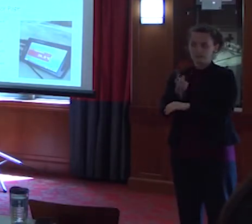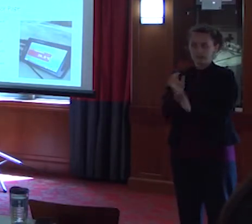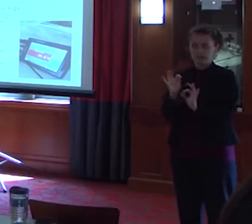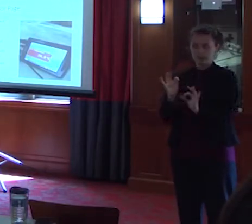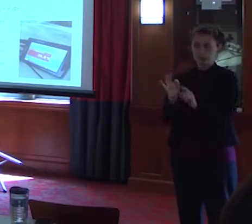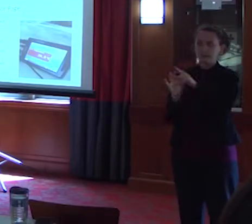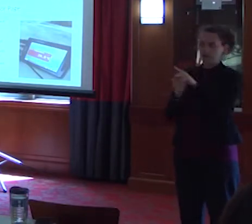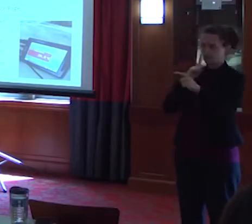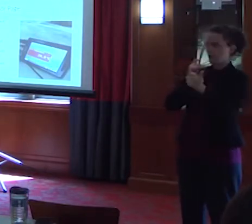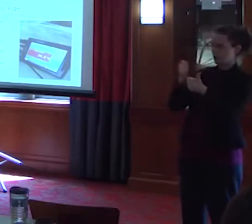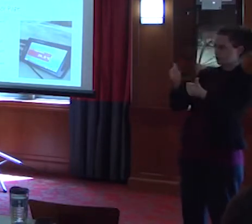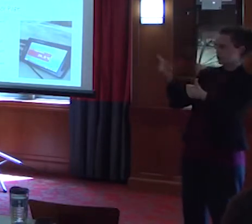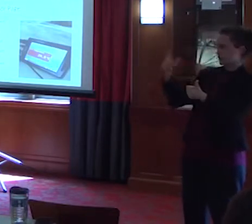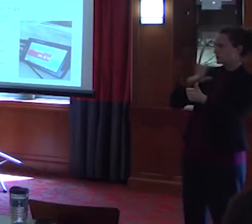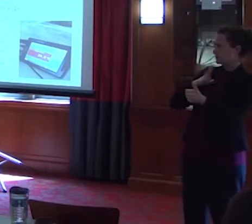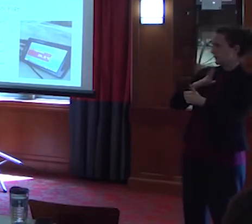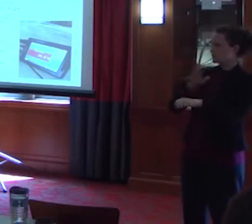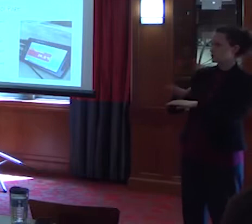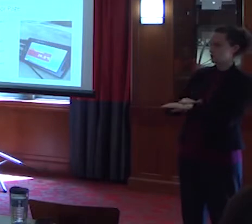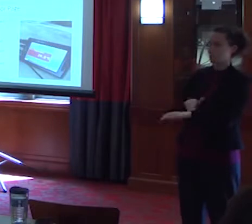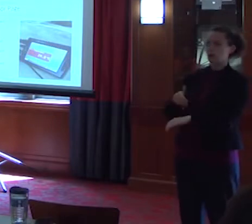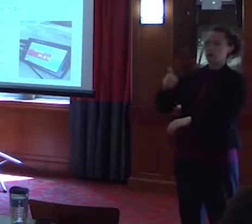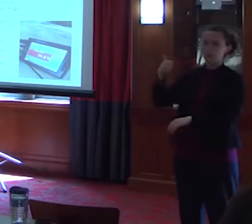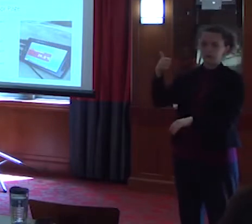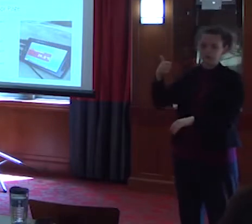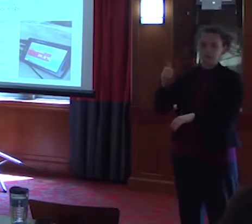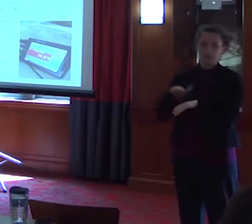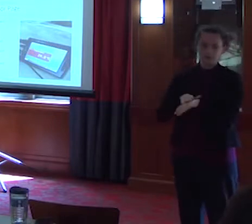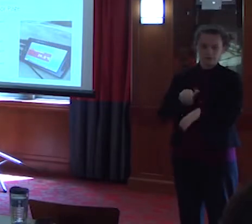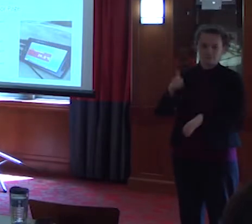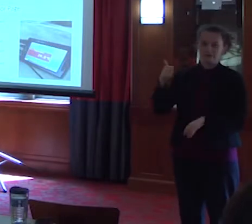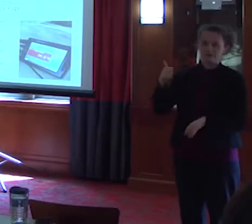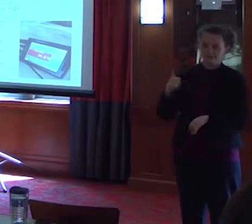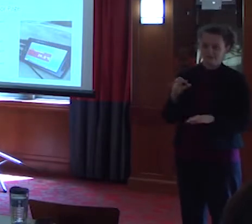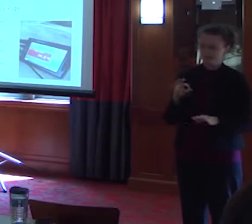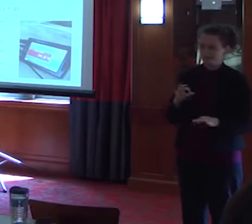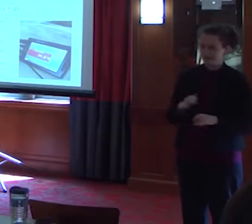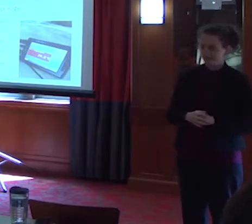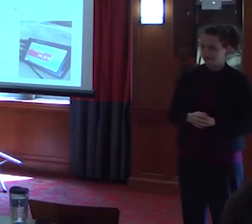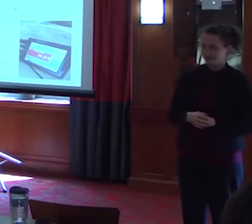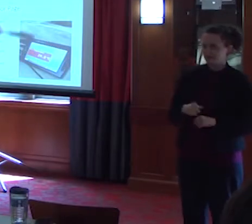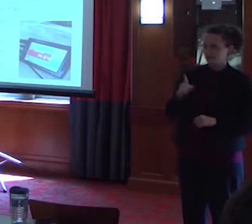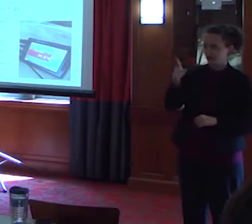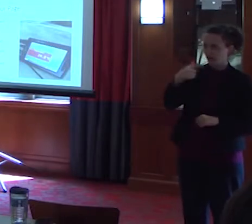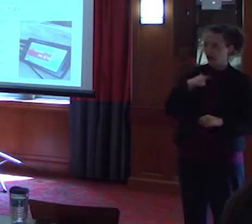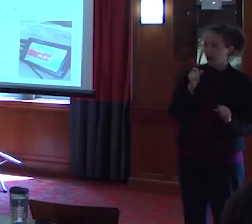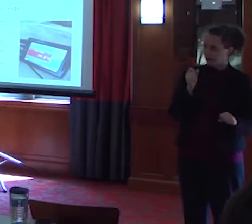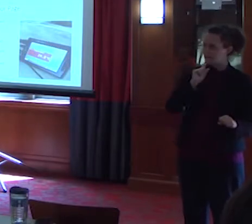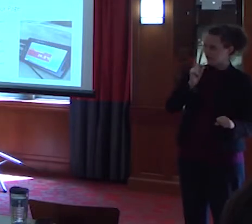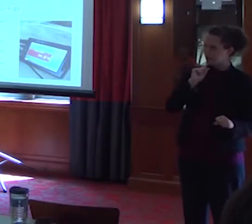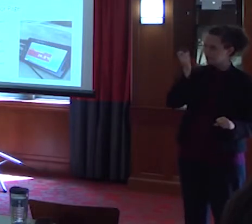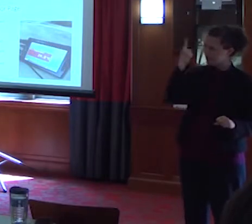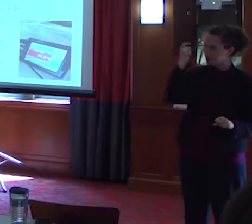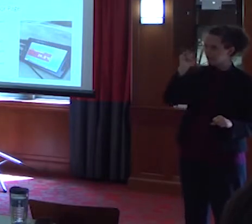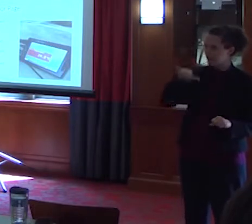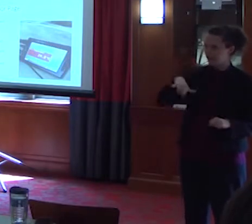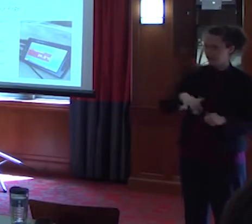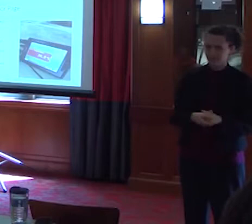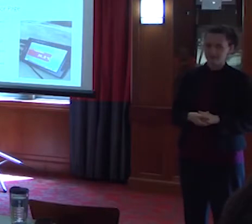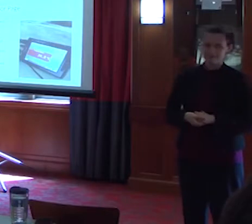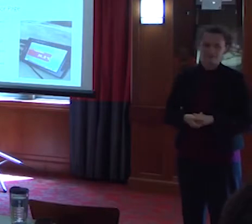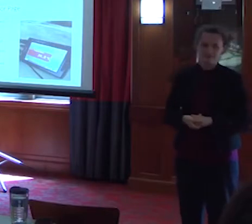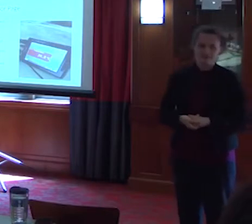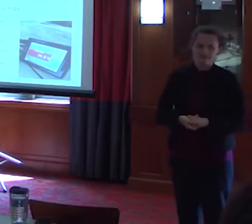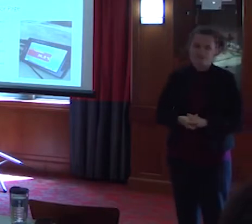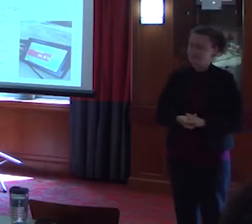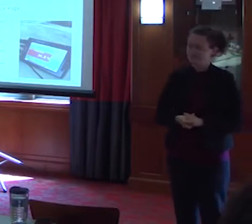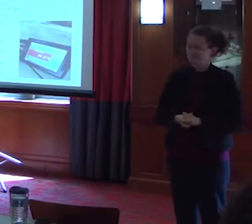I will say this has more information